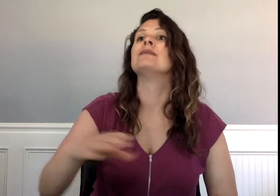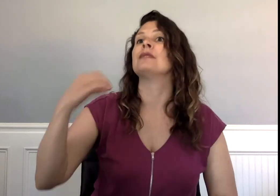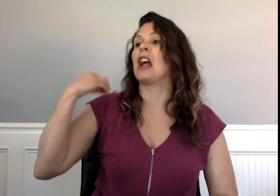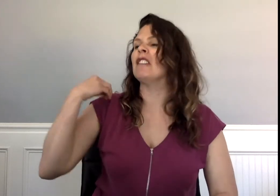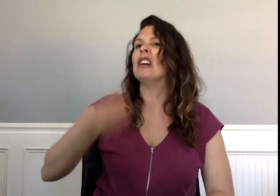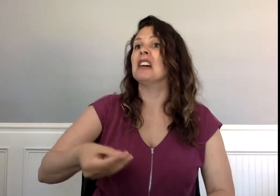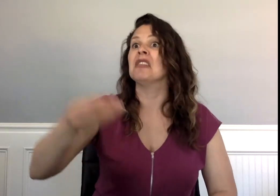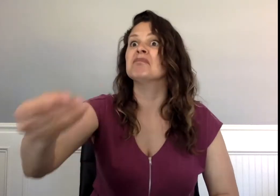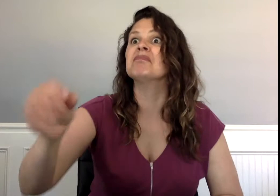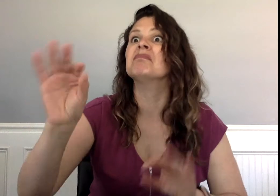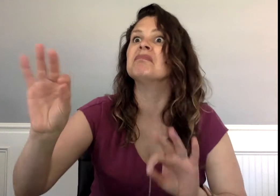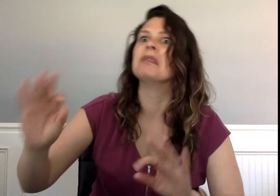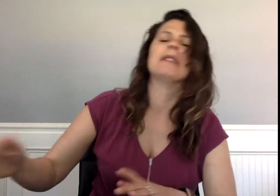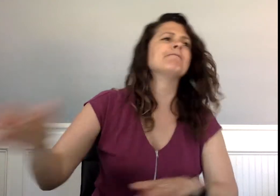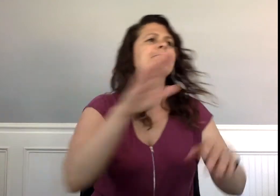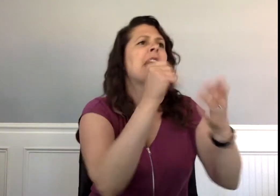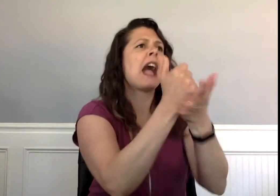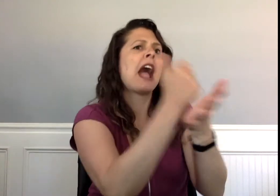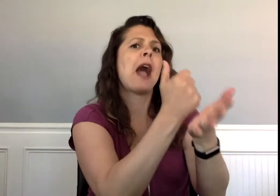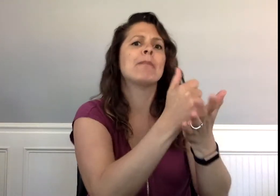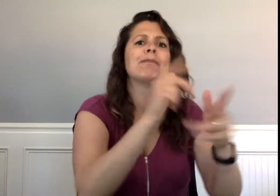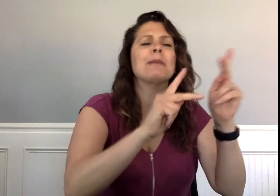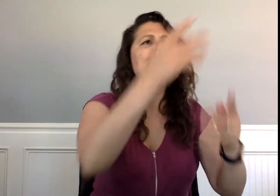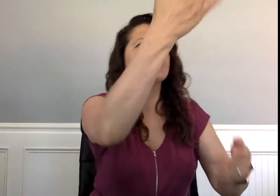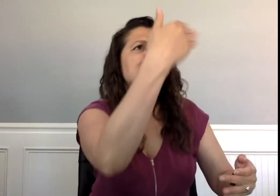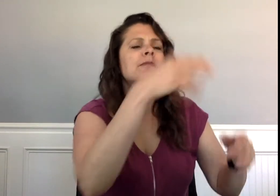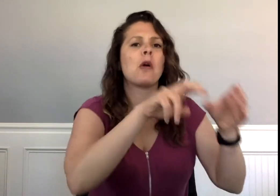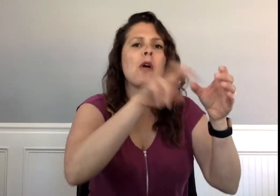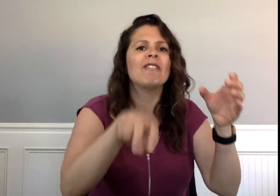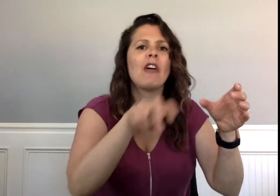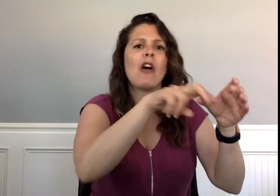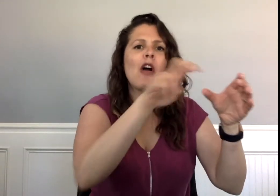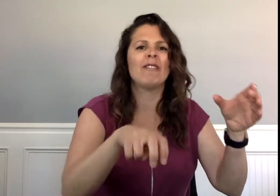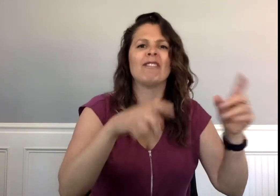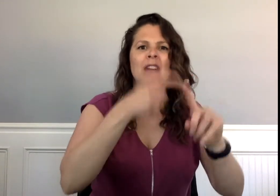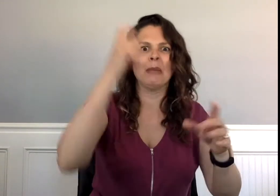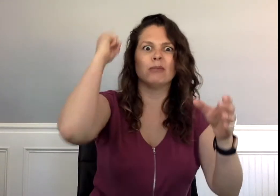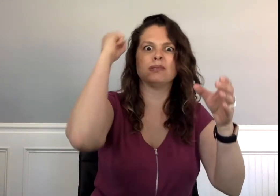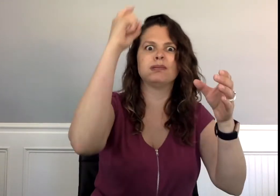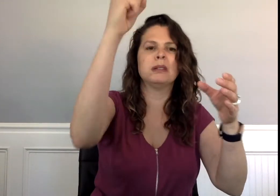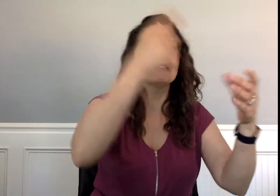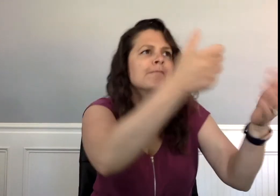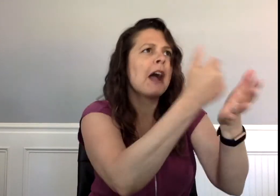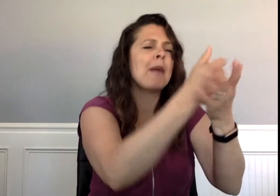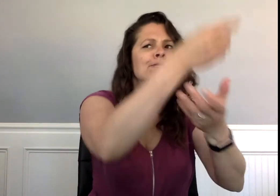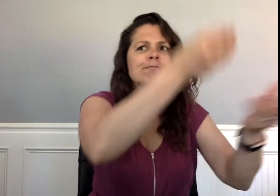Oliver handed the letter to Charlie and turned to the crowd to help them get off.